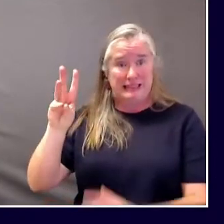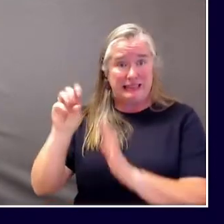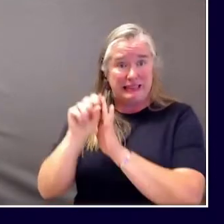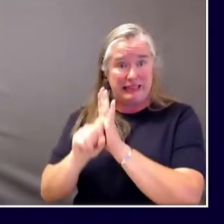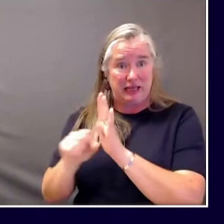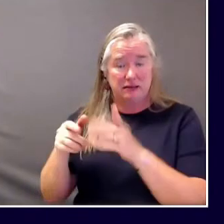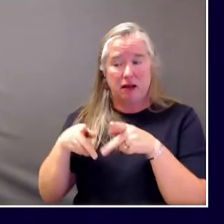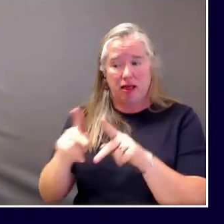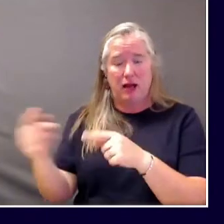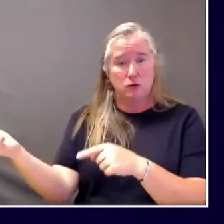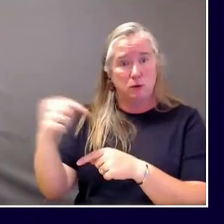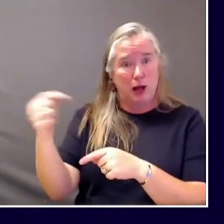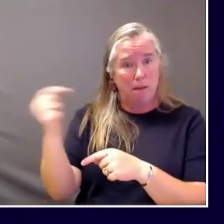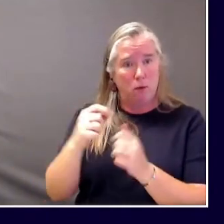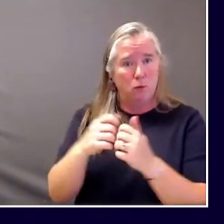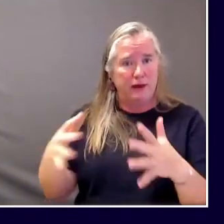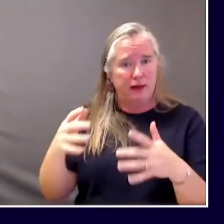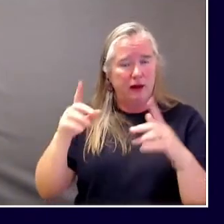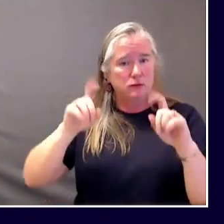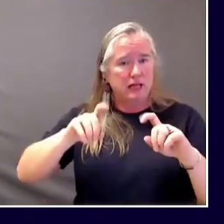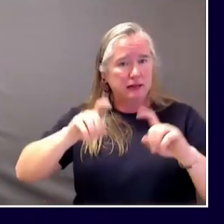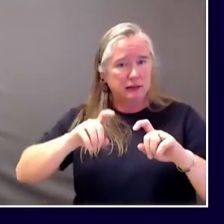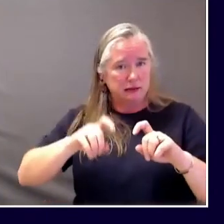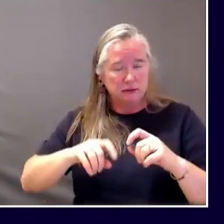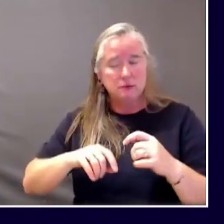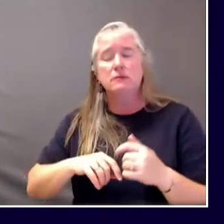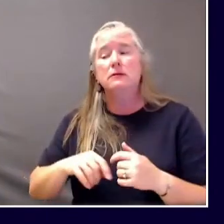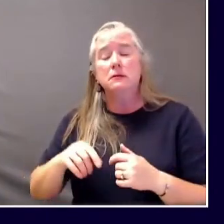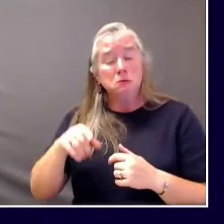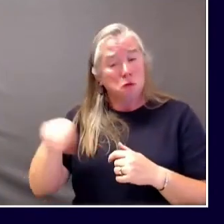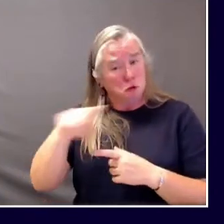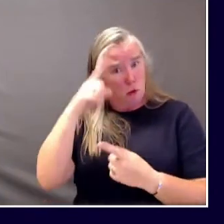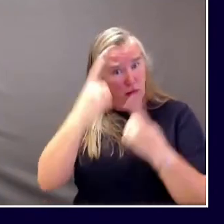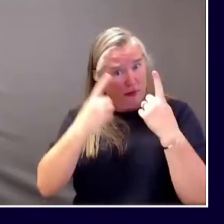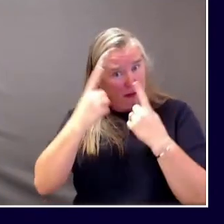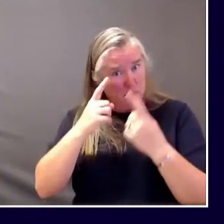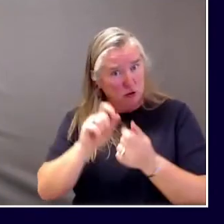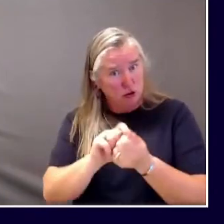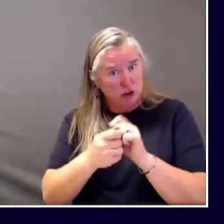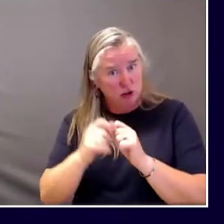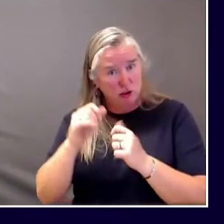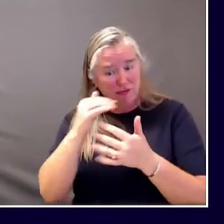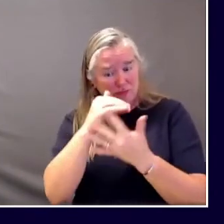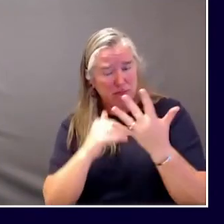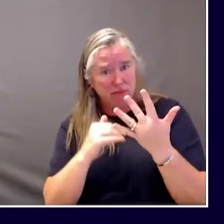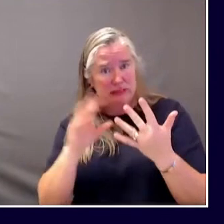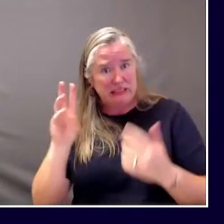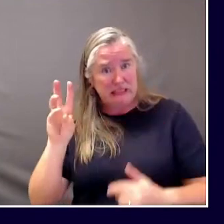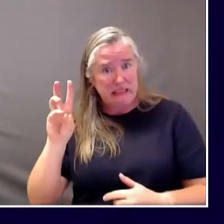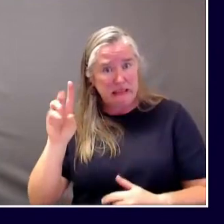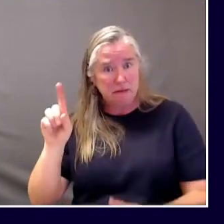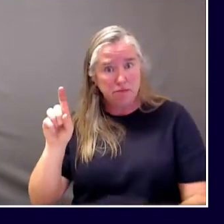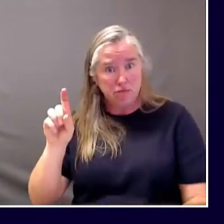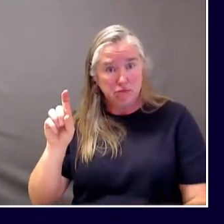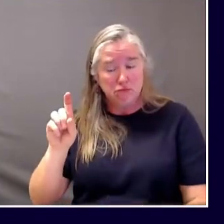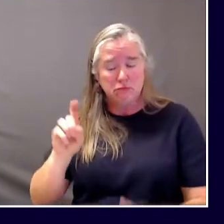arrive with they either and